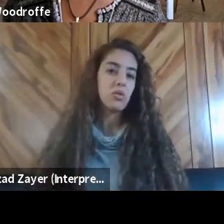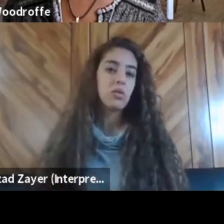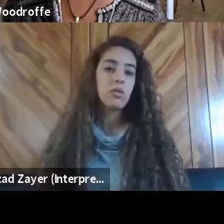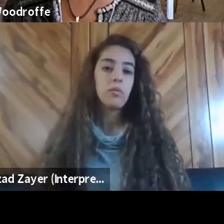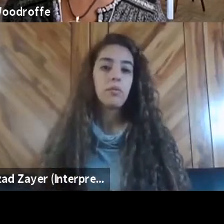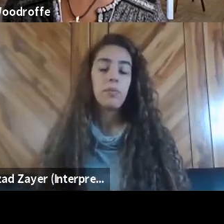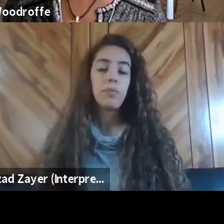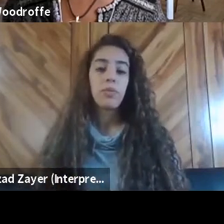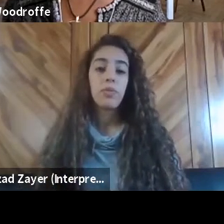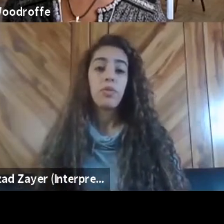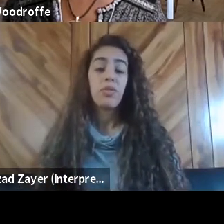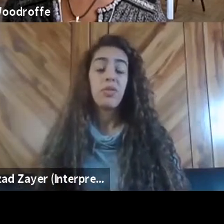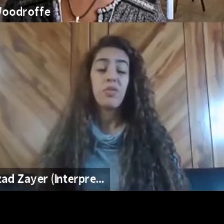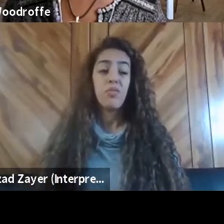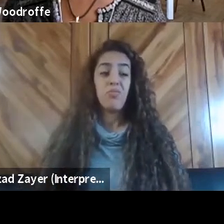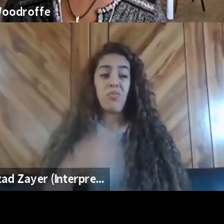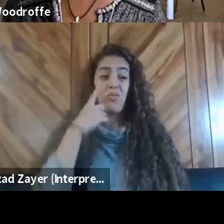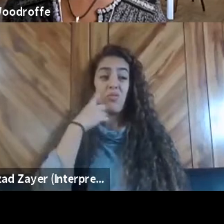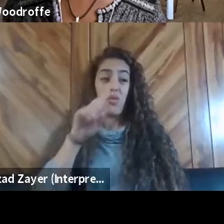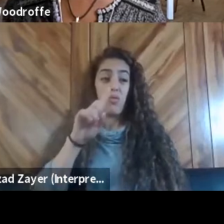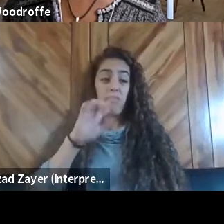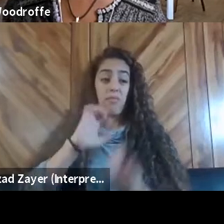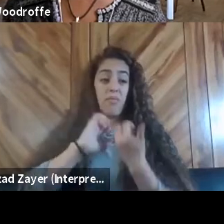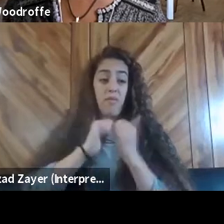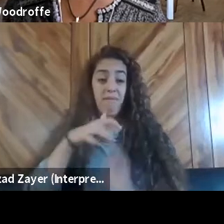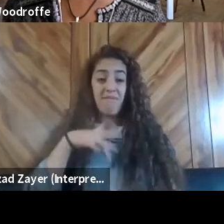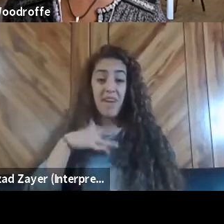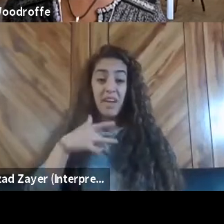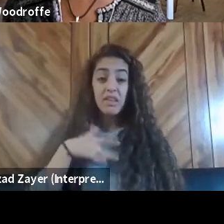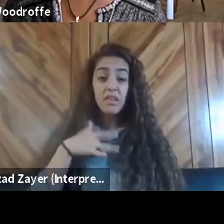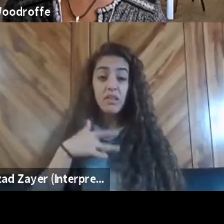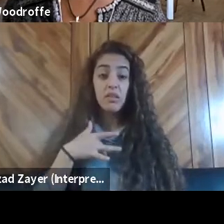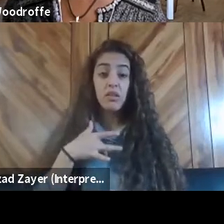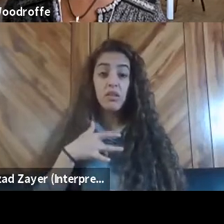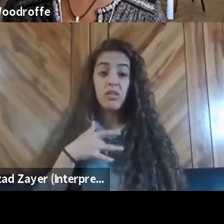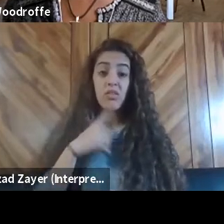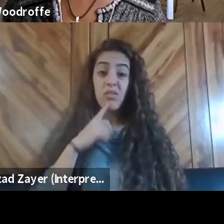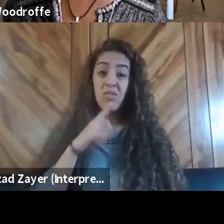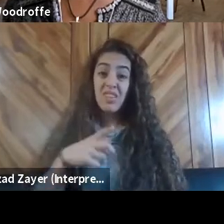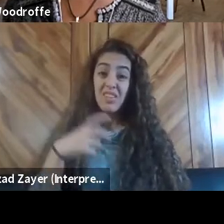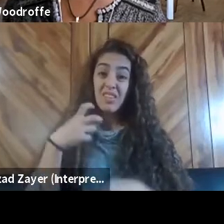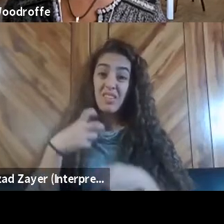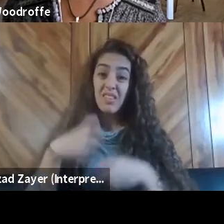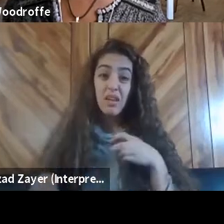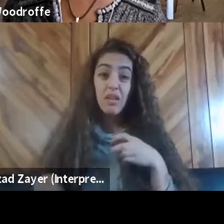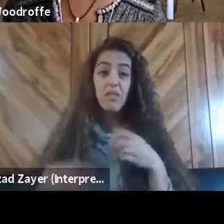and from, from my perspective, as the Father, I mean, you know, certain things would happen that were just really